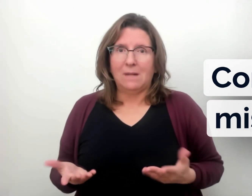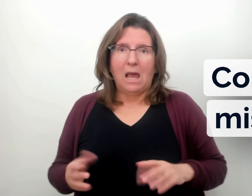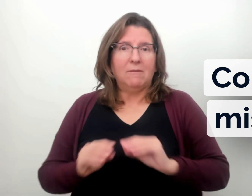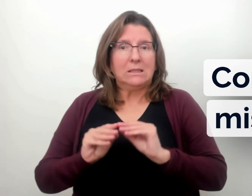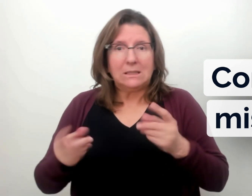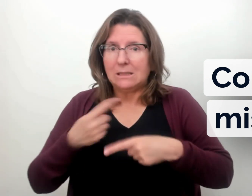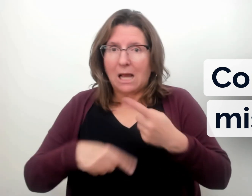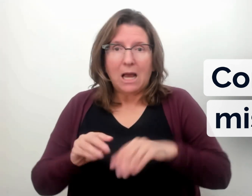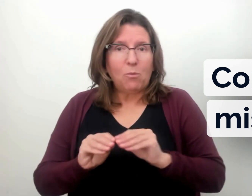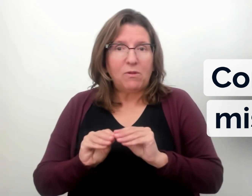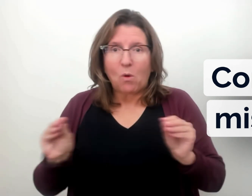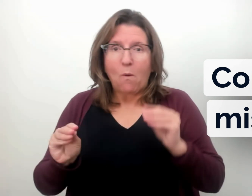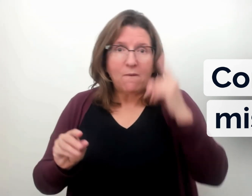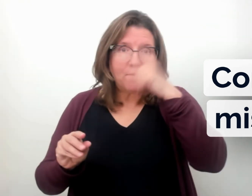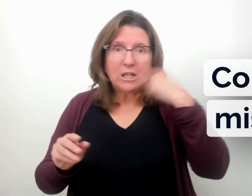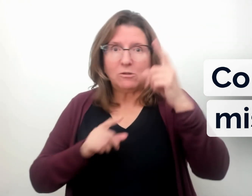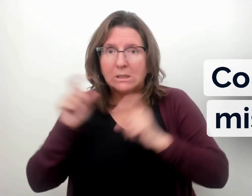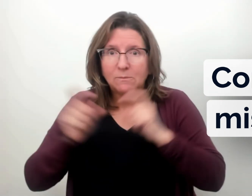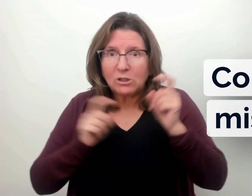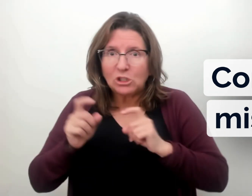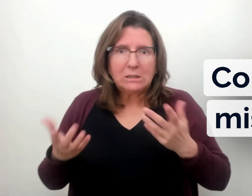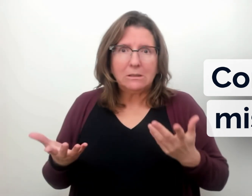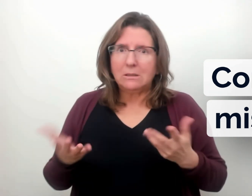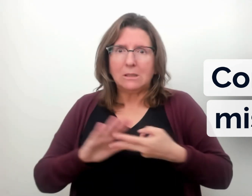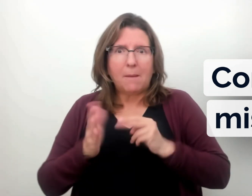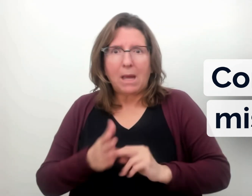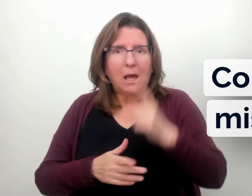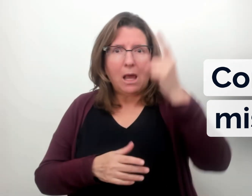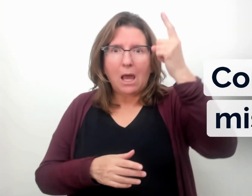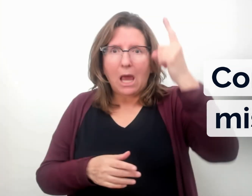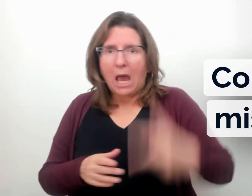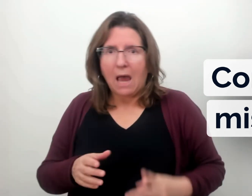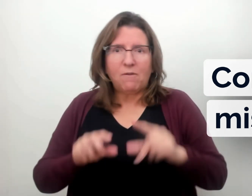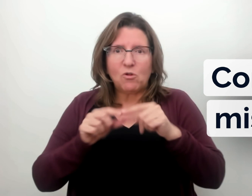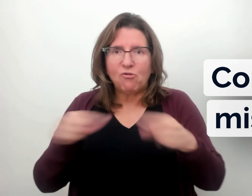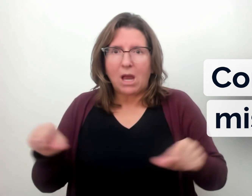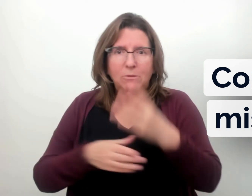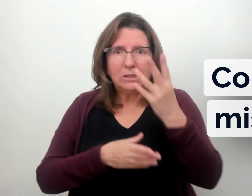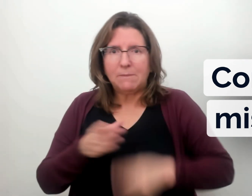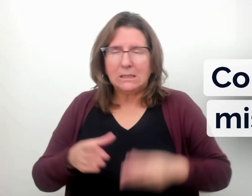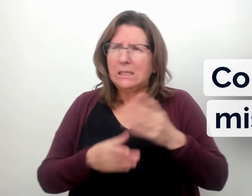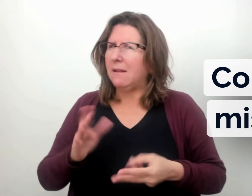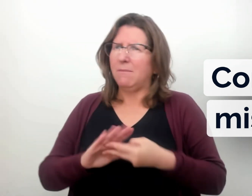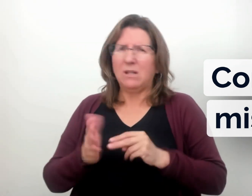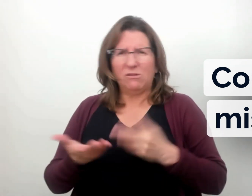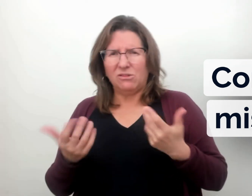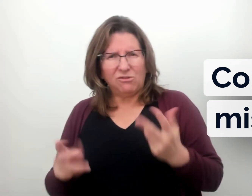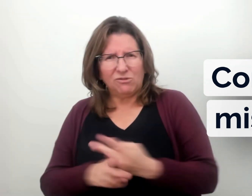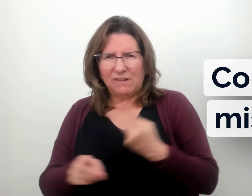If you can't see the facial expressions, it's really hard to know what's being said!